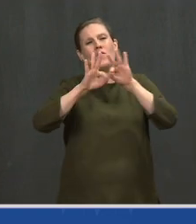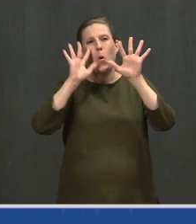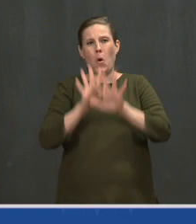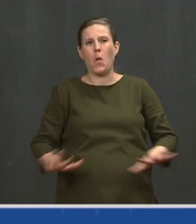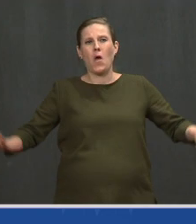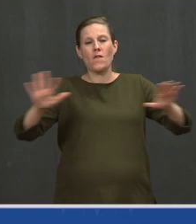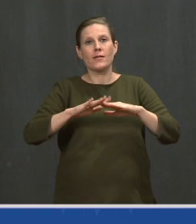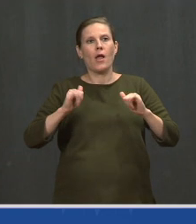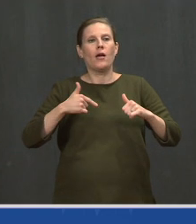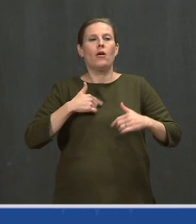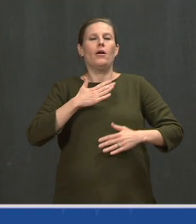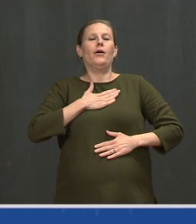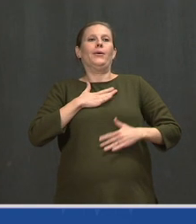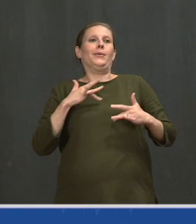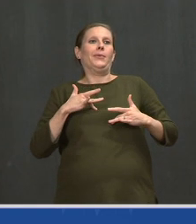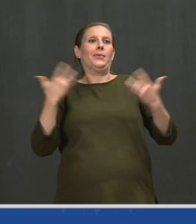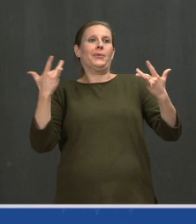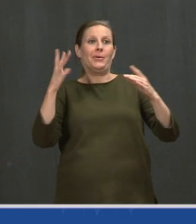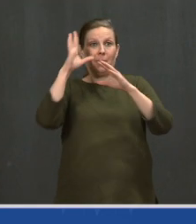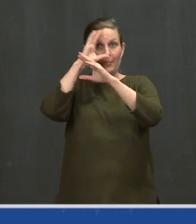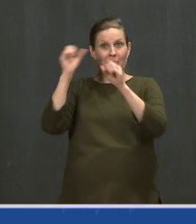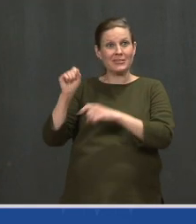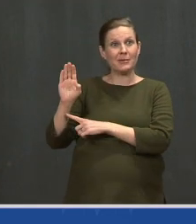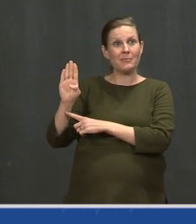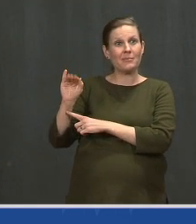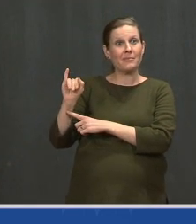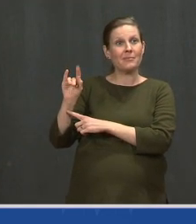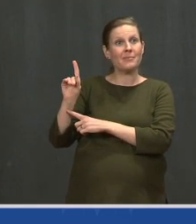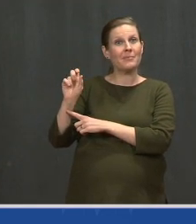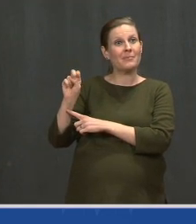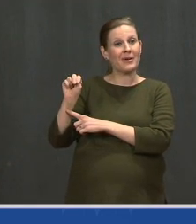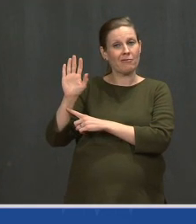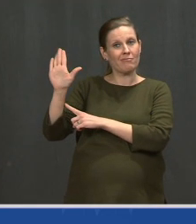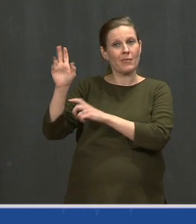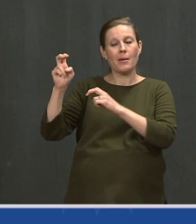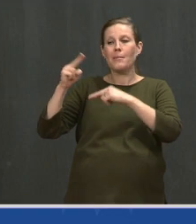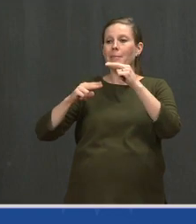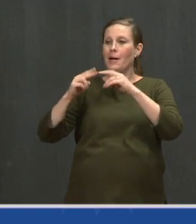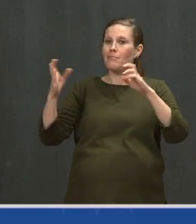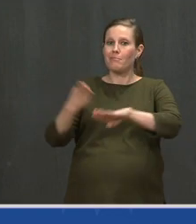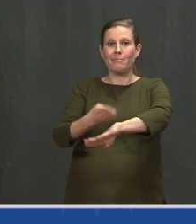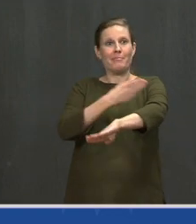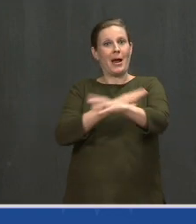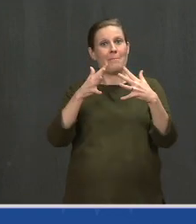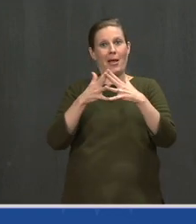Nearly everyone agrees that we need to modernize our roads, bridges, power grids, airports, and railroads.